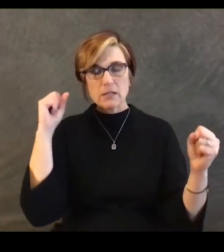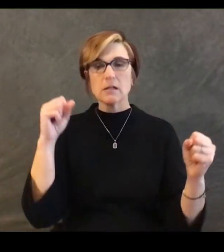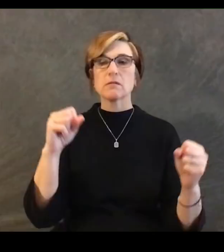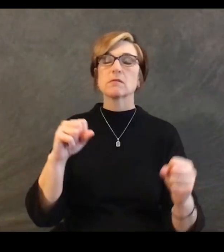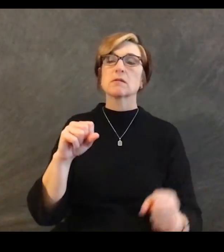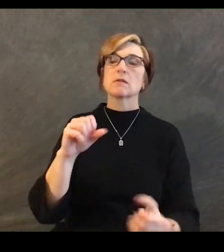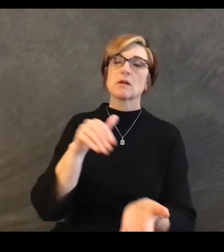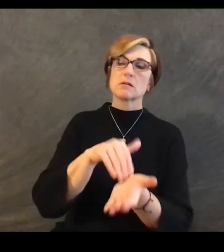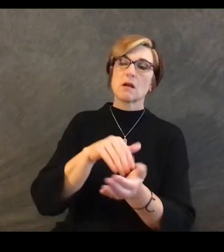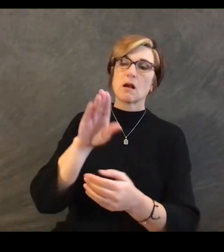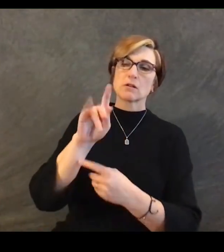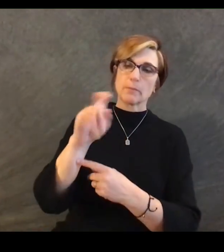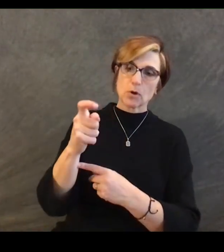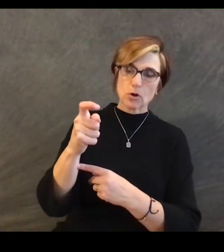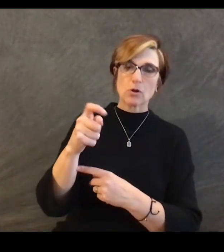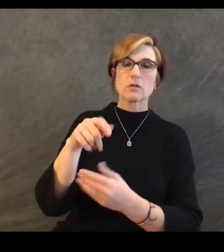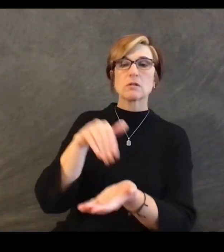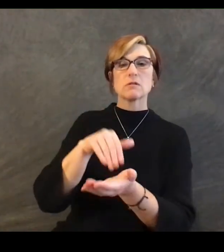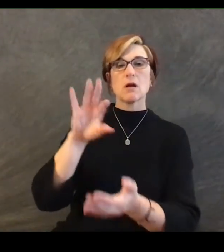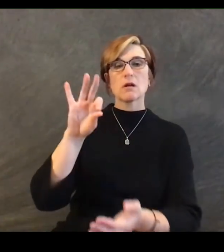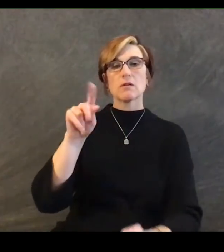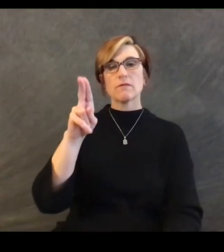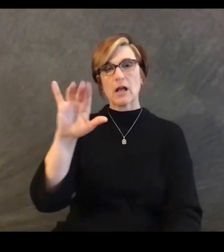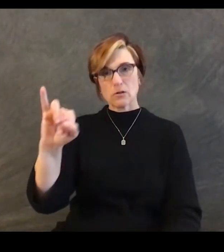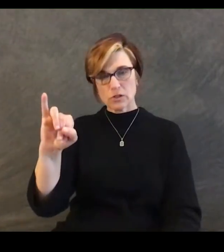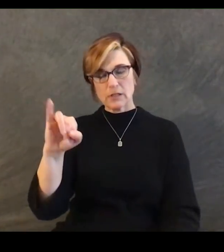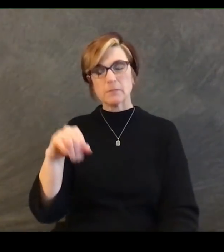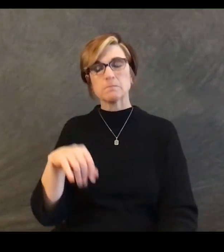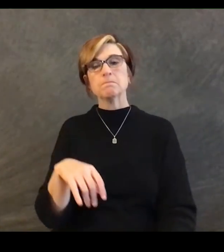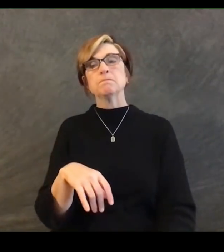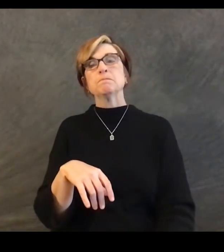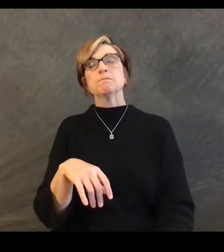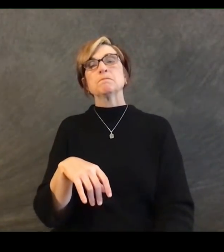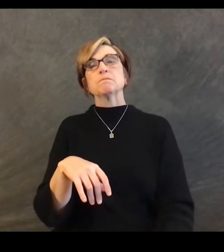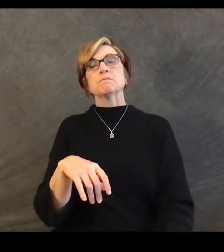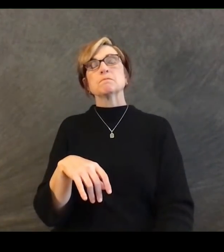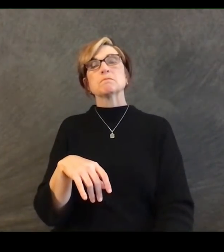the president people all across this country when I express our great